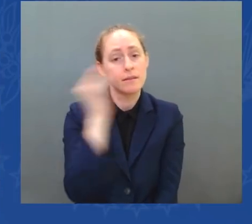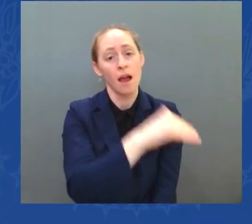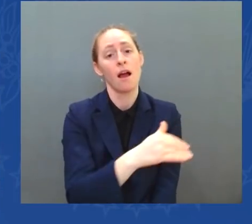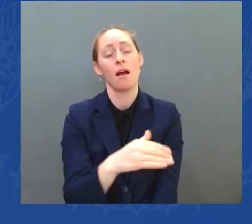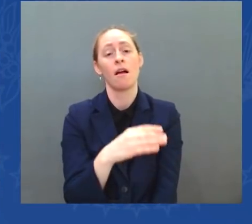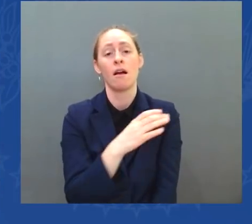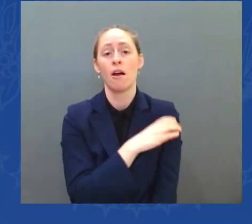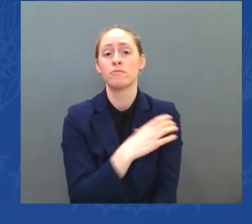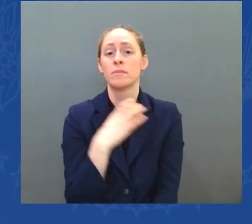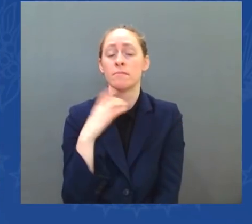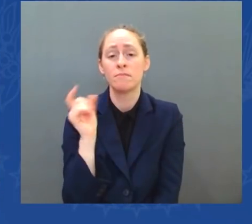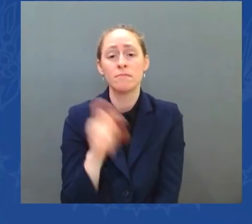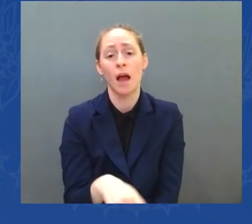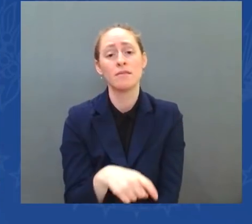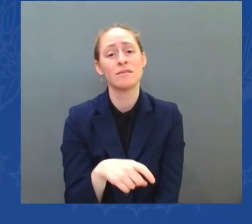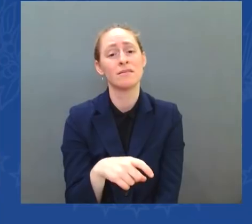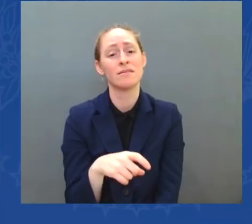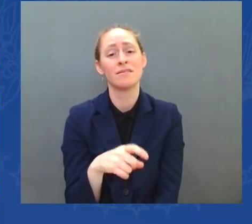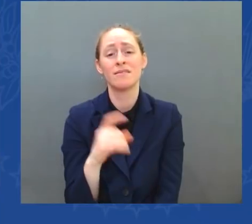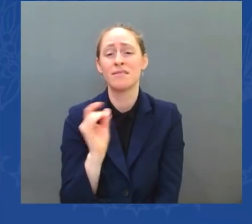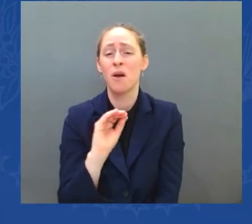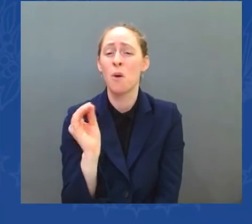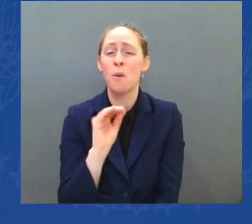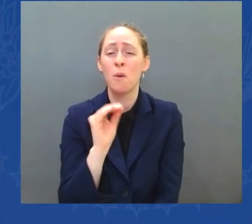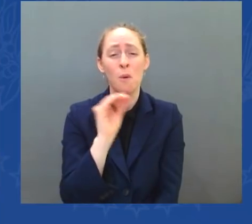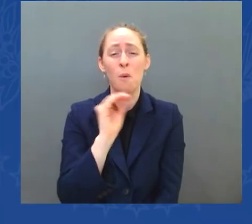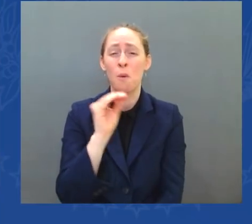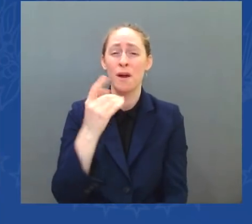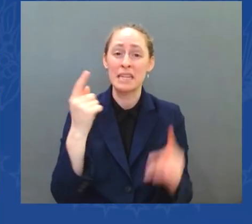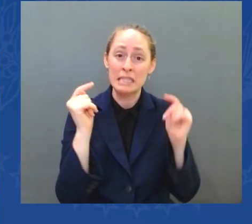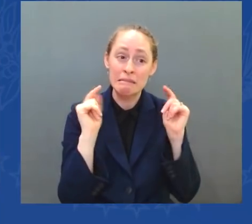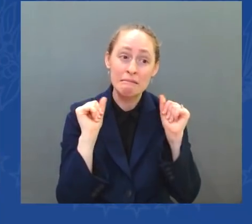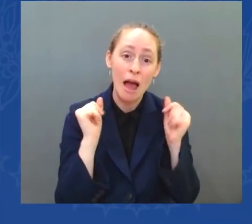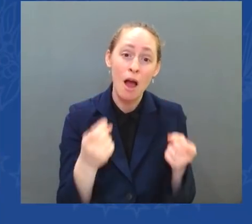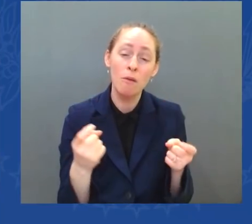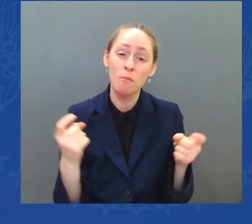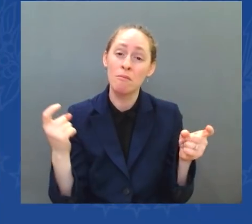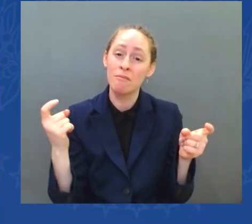it'll only be a smidgen for dealing with insulin.